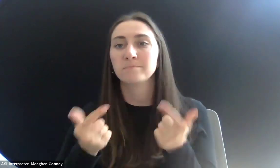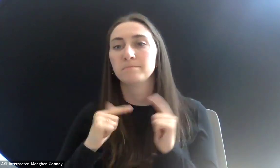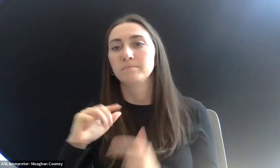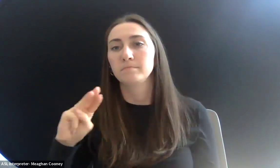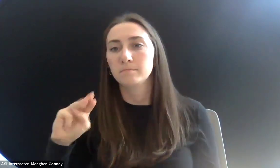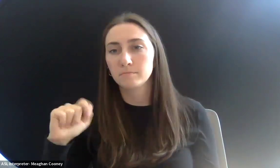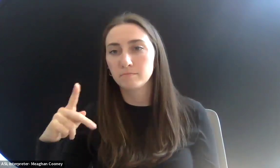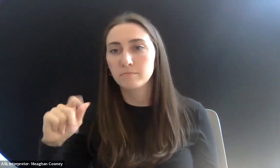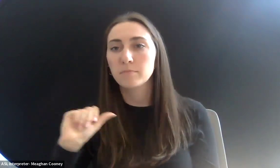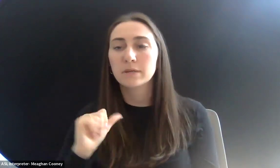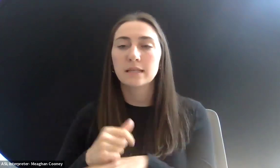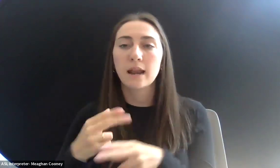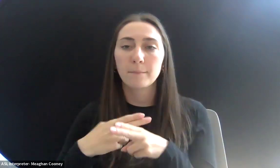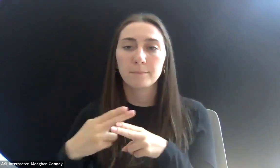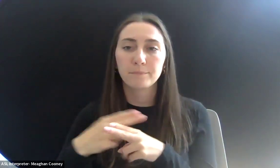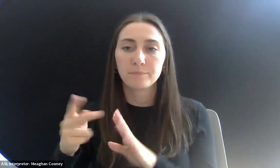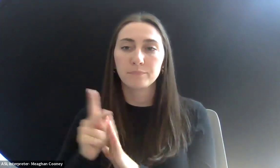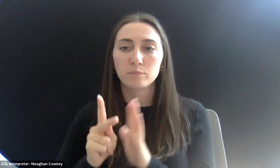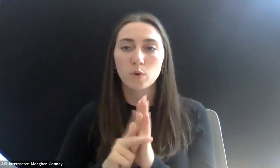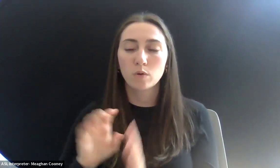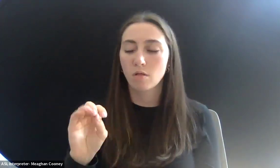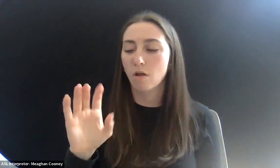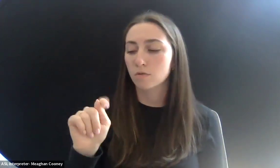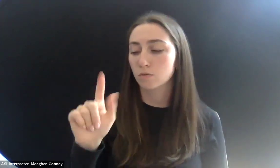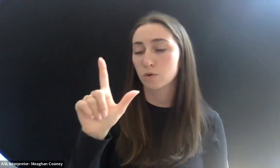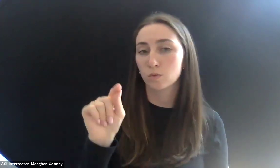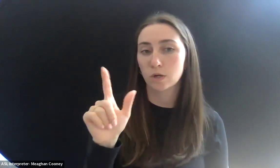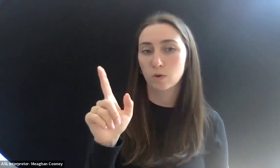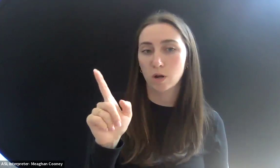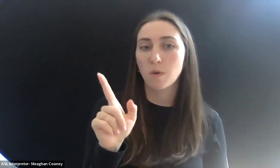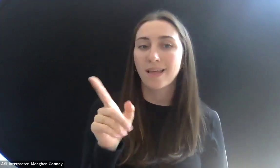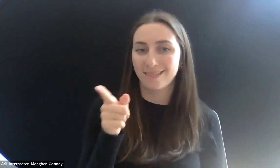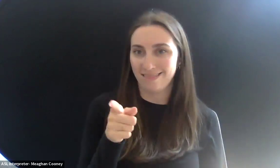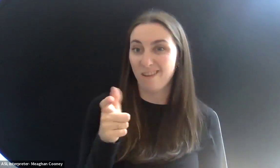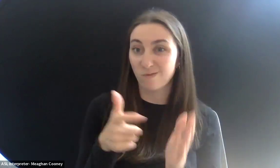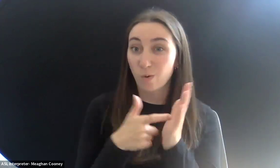an interim protocol in October of 2021 that requires use of the